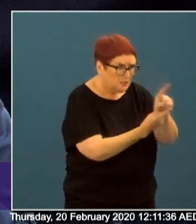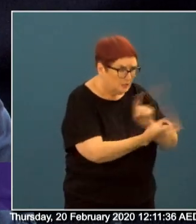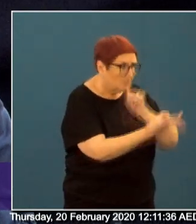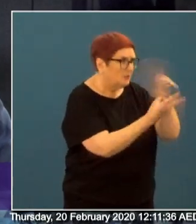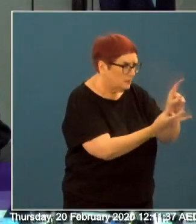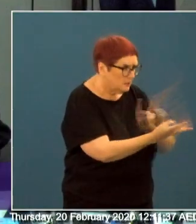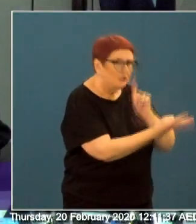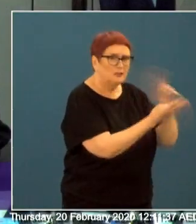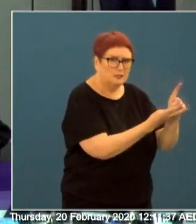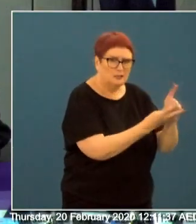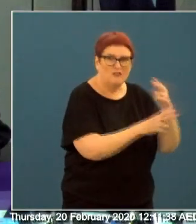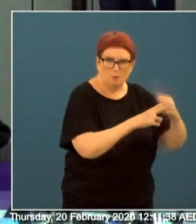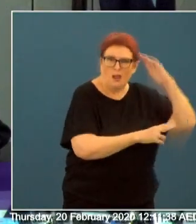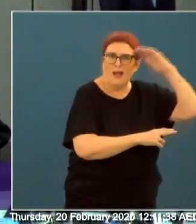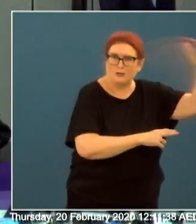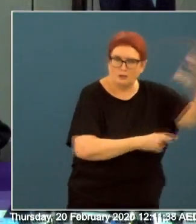That states the problem, but how do we solve it?